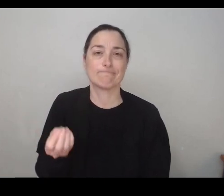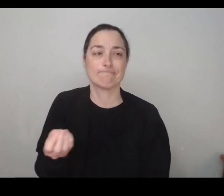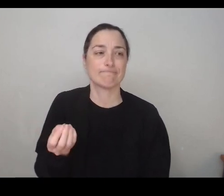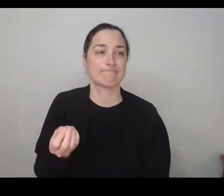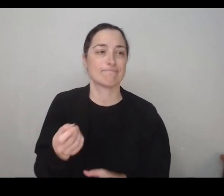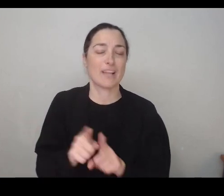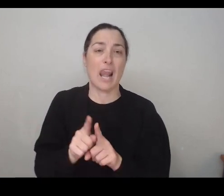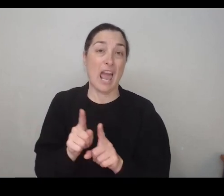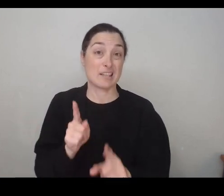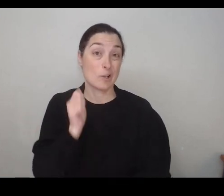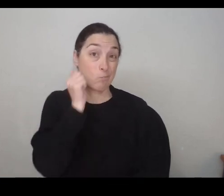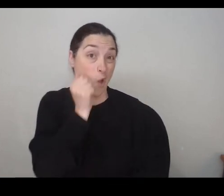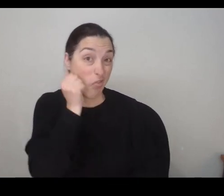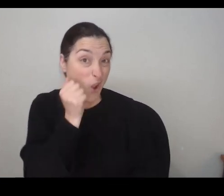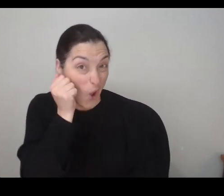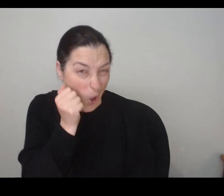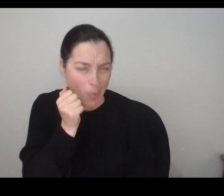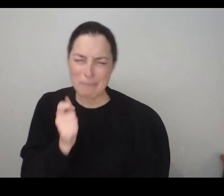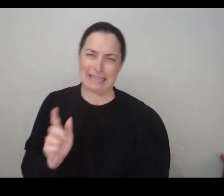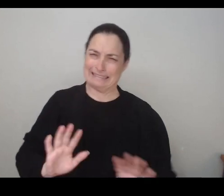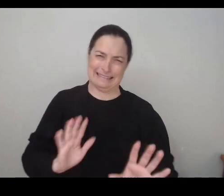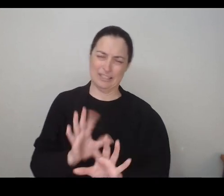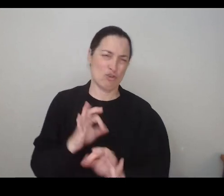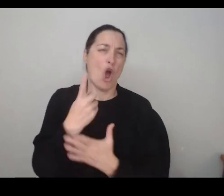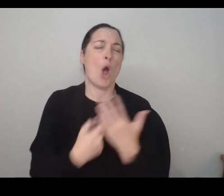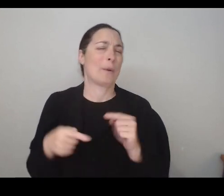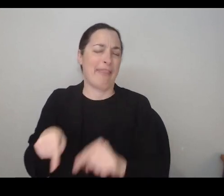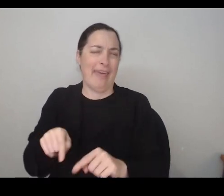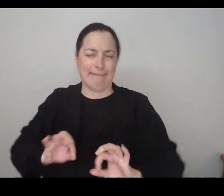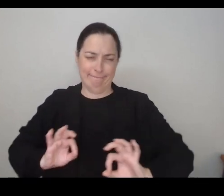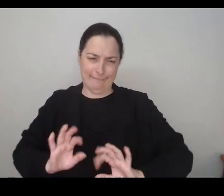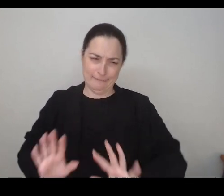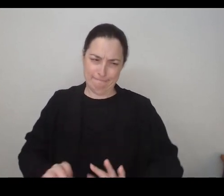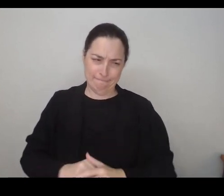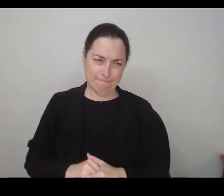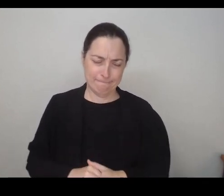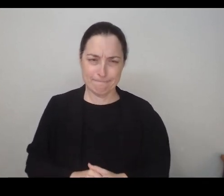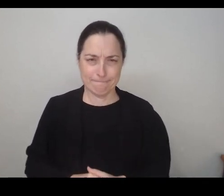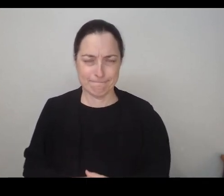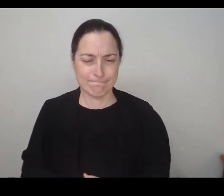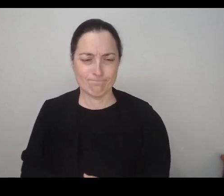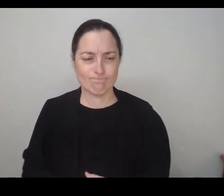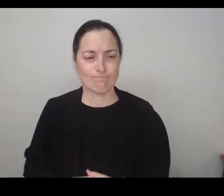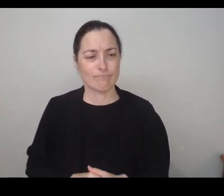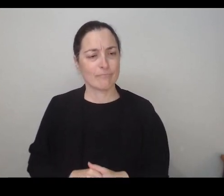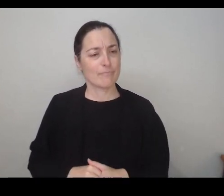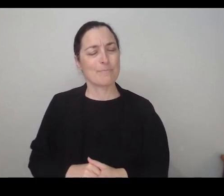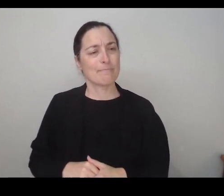But I mean, it's not only that, I would say, it's surely provocative, but I mean it's much more subtle,